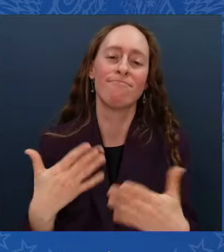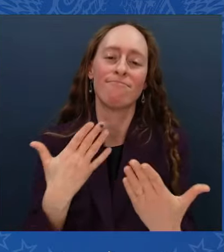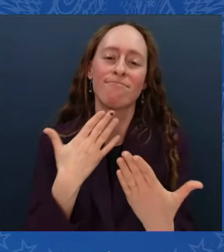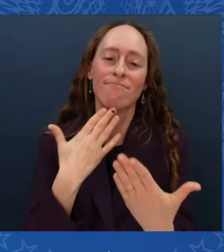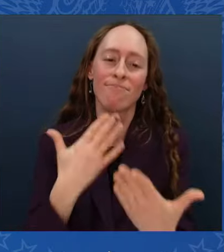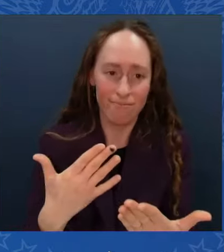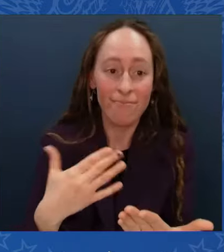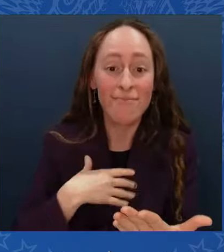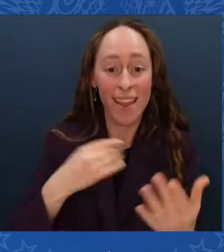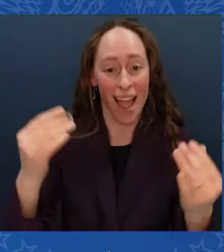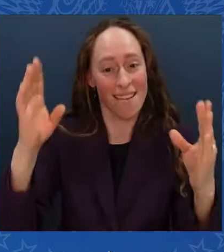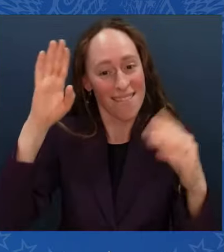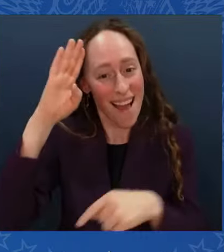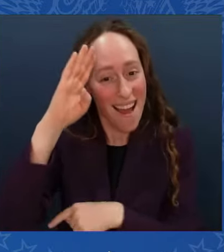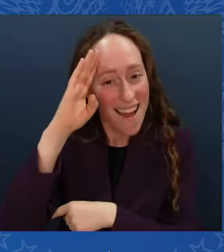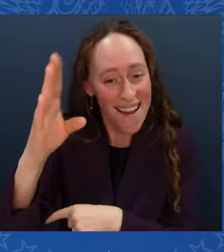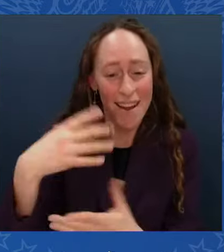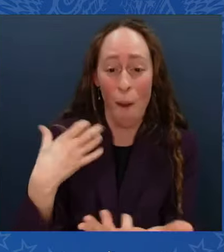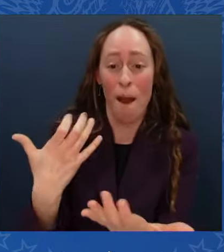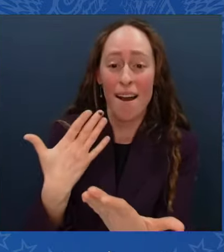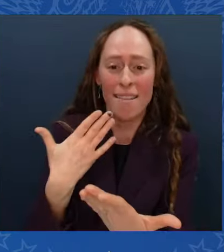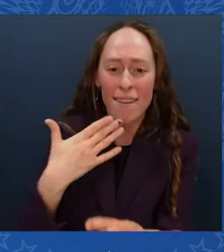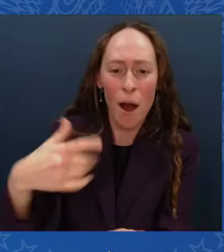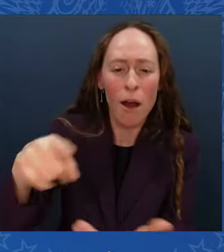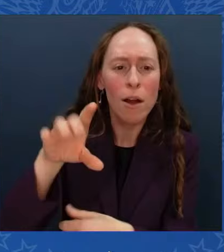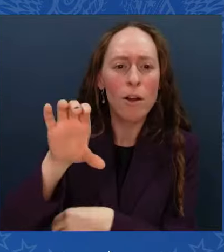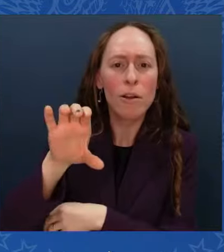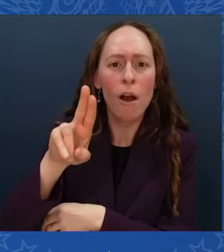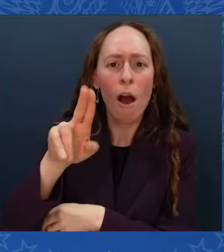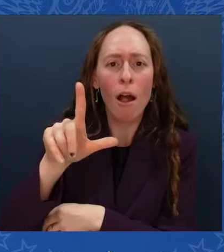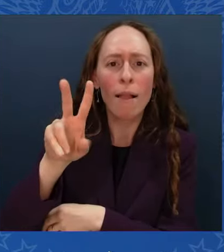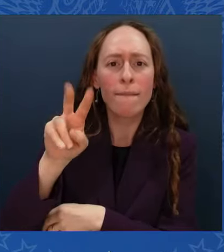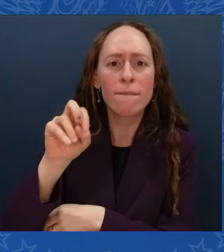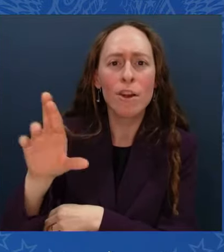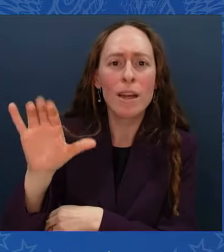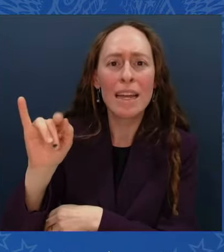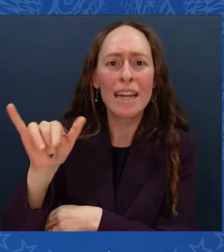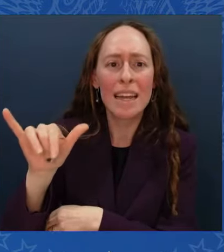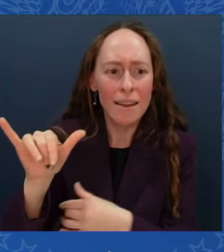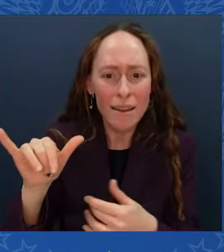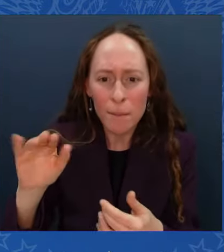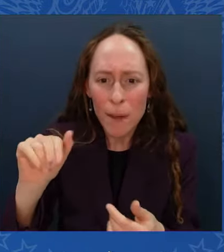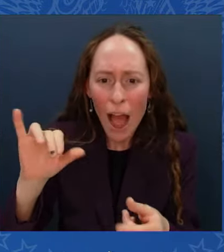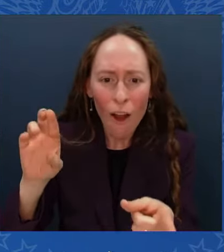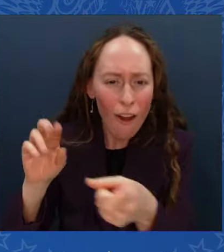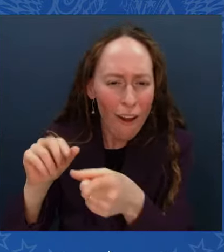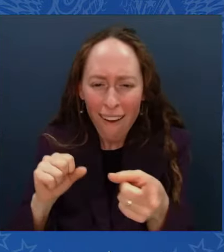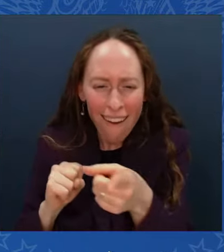Right here. Thank you. Thank you, thank you, thank you. It's great to --